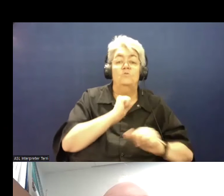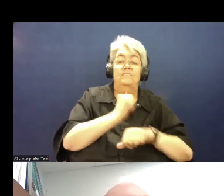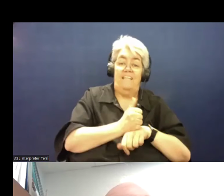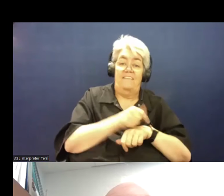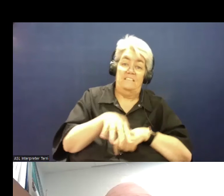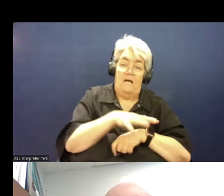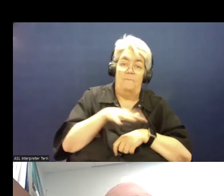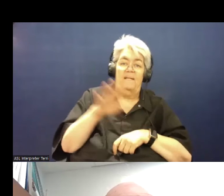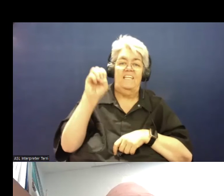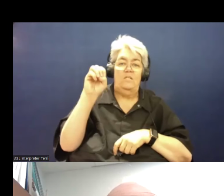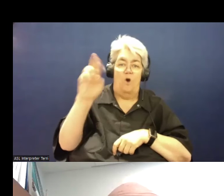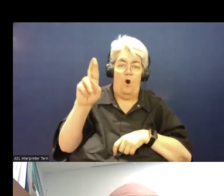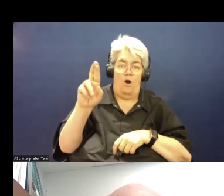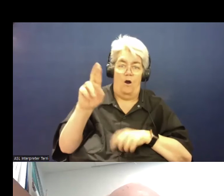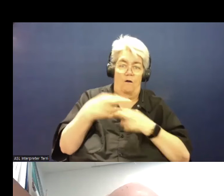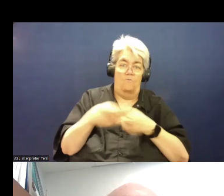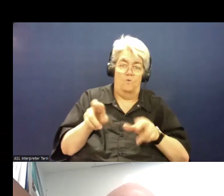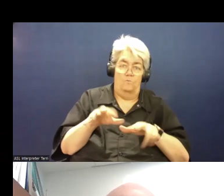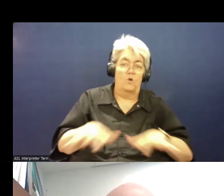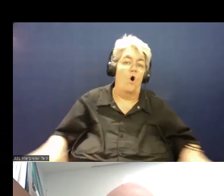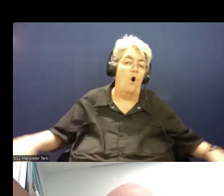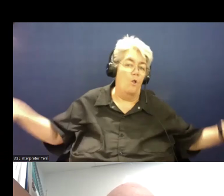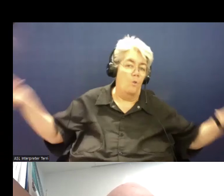COUNTRY. NOT ONLY THE EMERGENCY